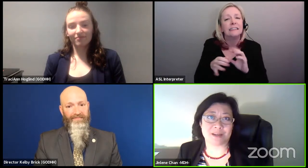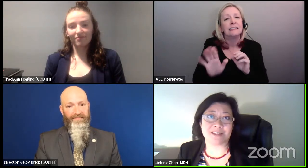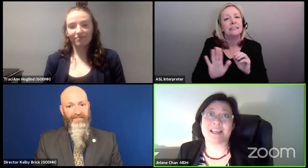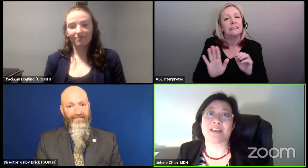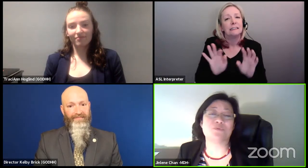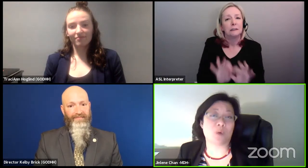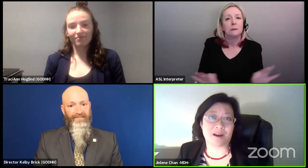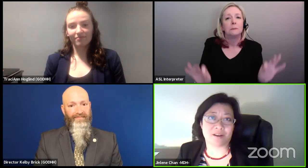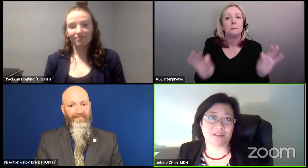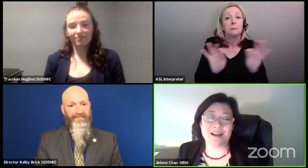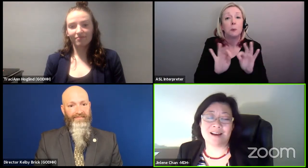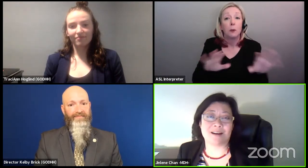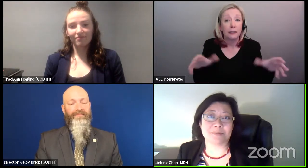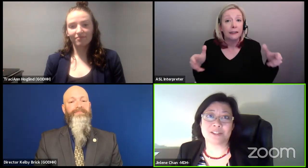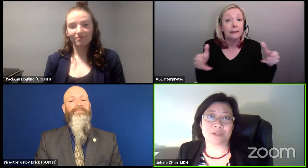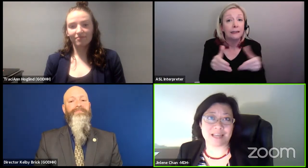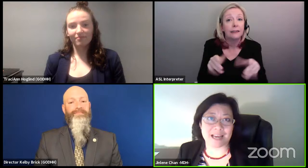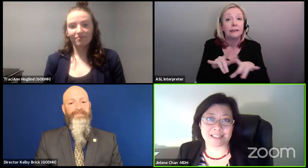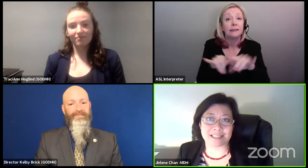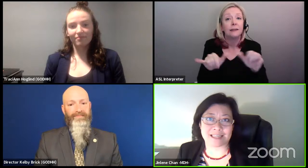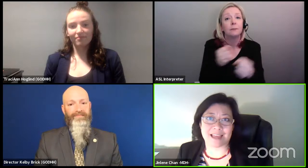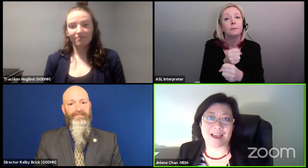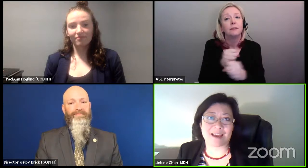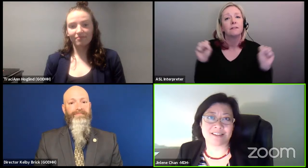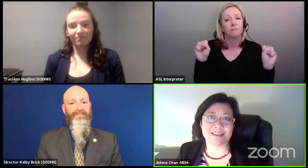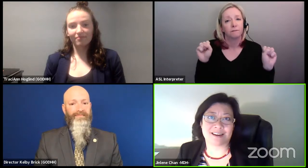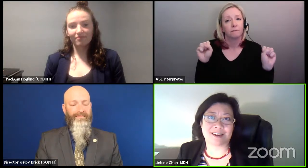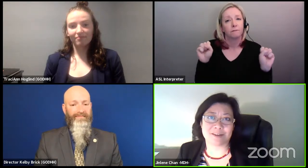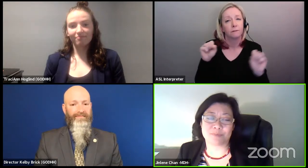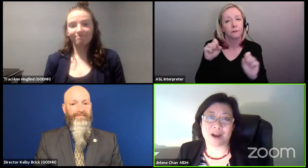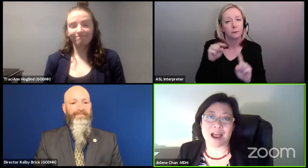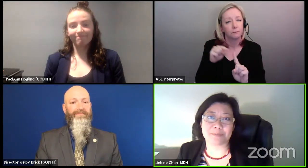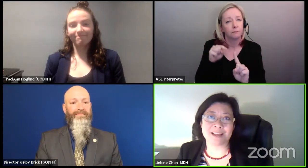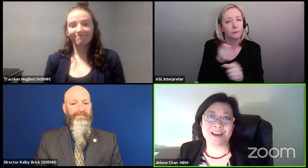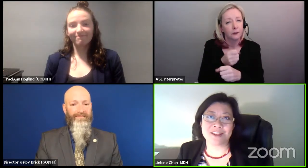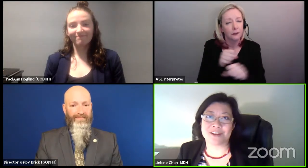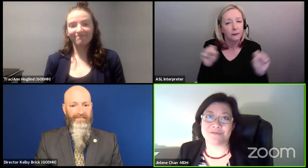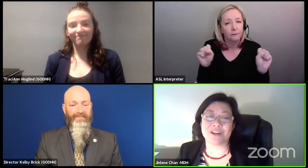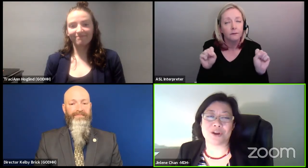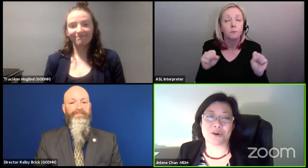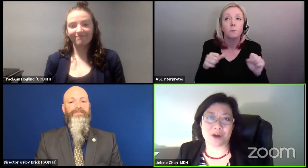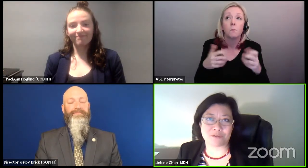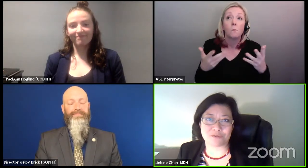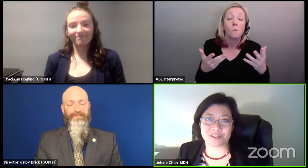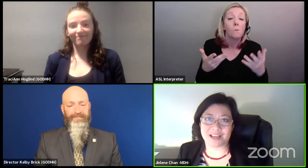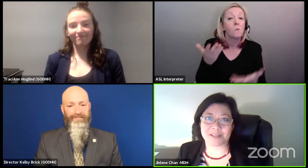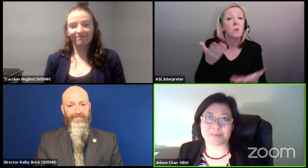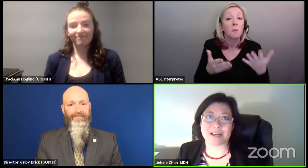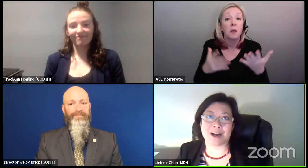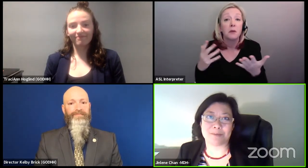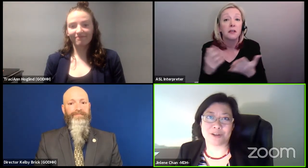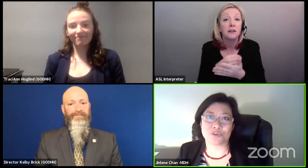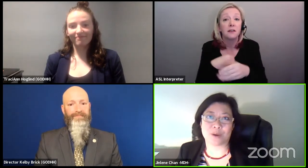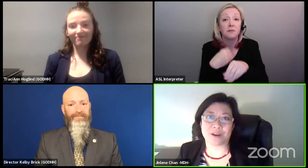be safe while still connecting. And perhaps the video conferencing has become much a way